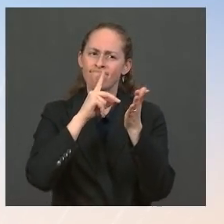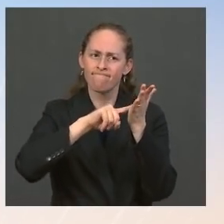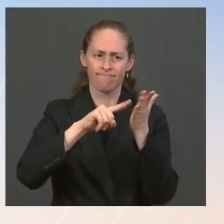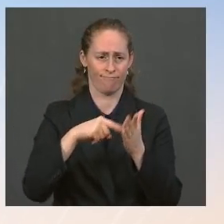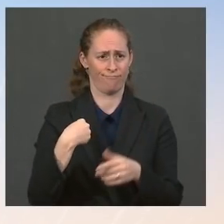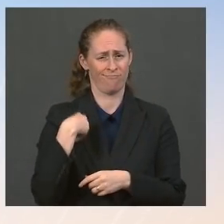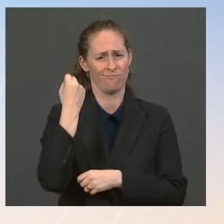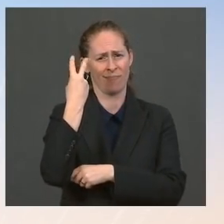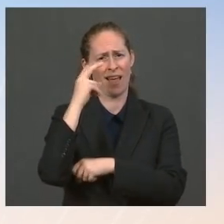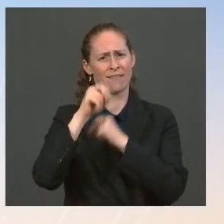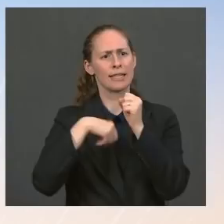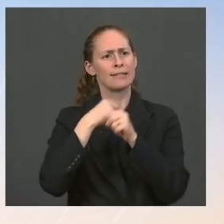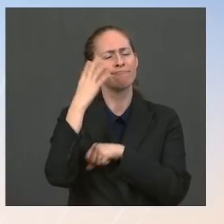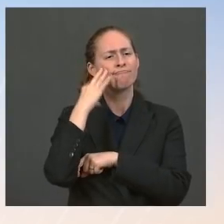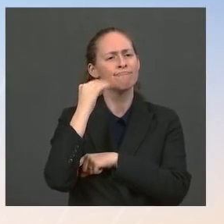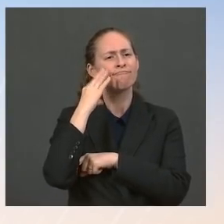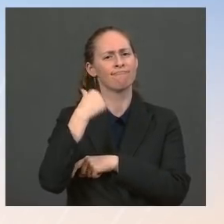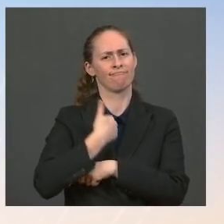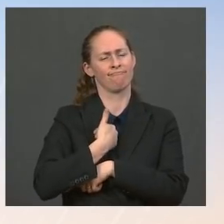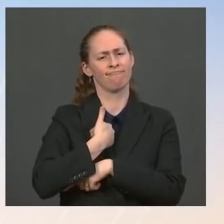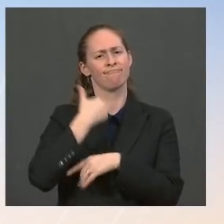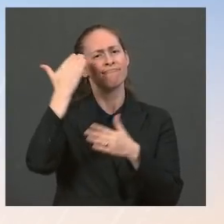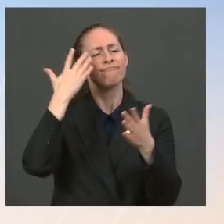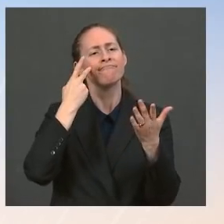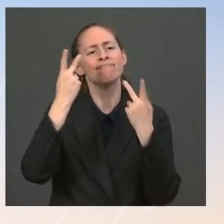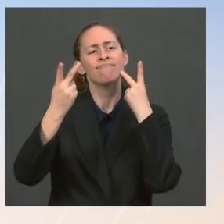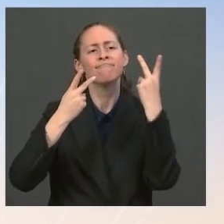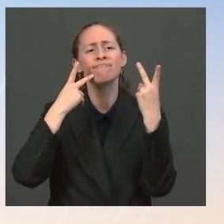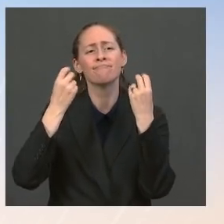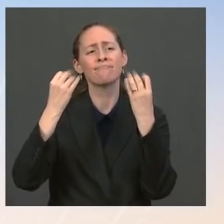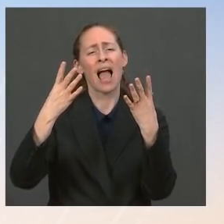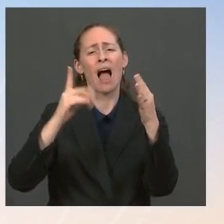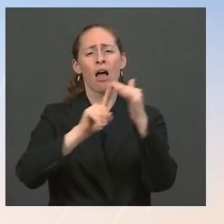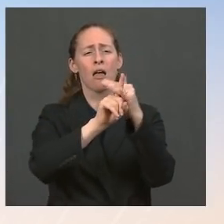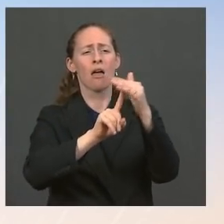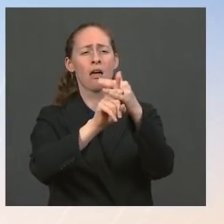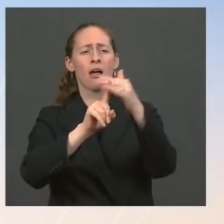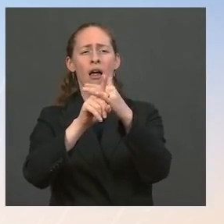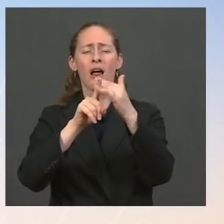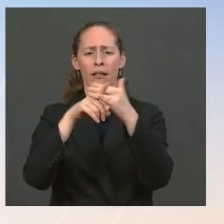There were a great deal of comments in many of the cases that I handled in the public sphere,